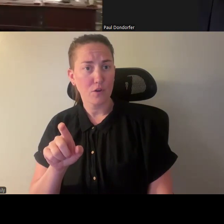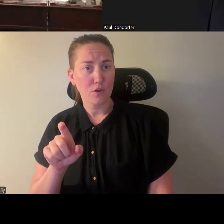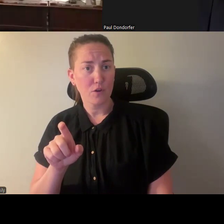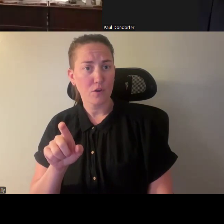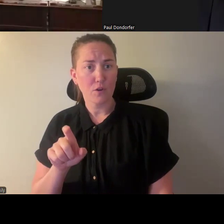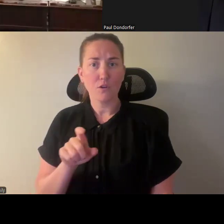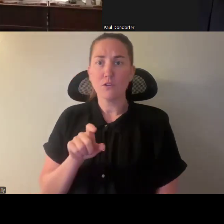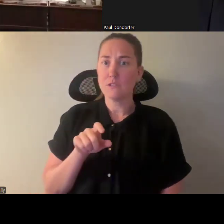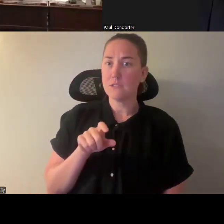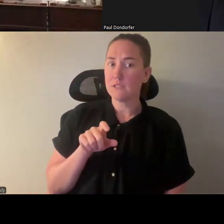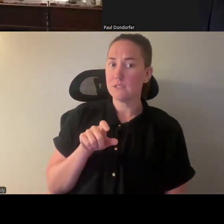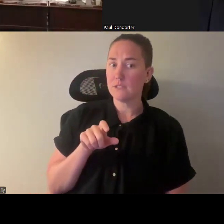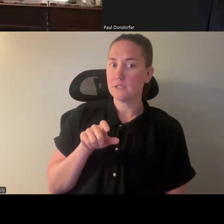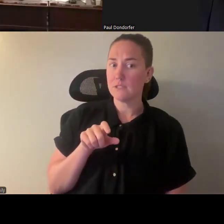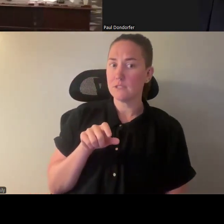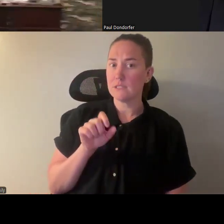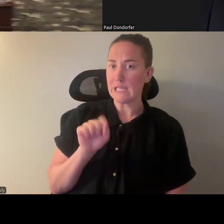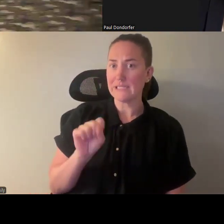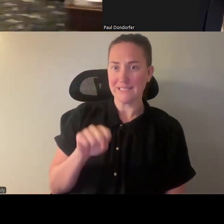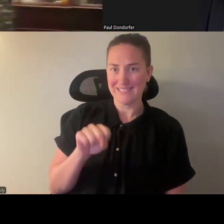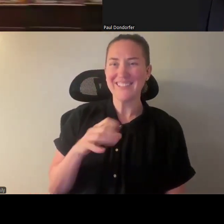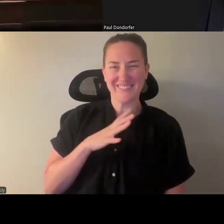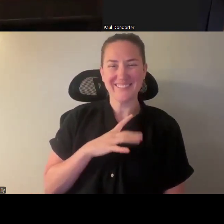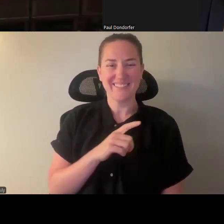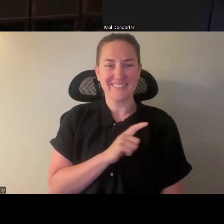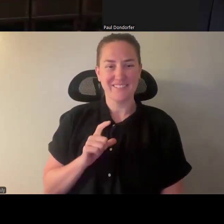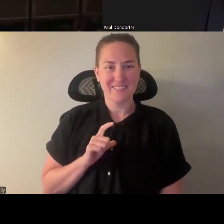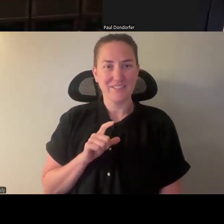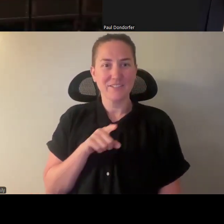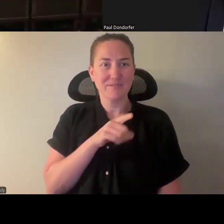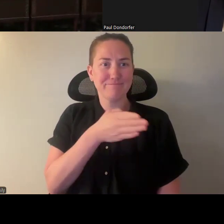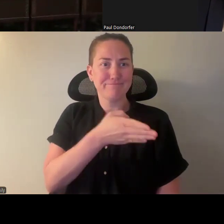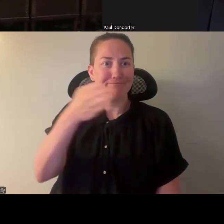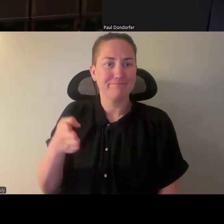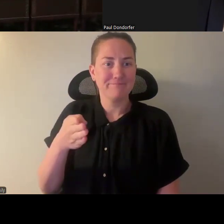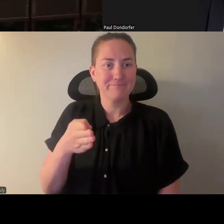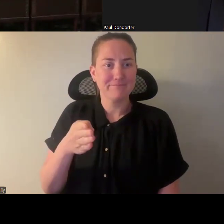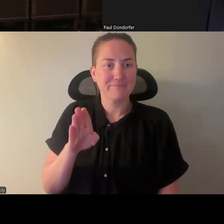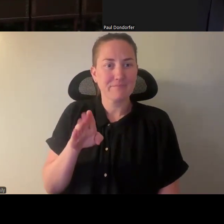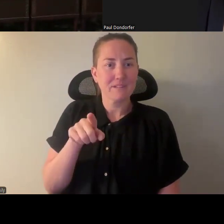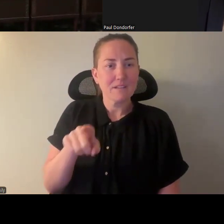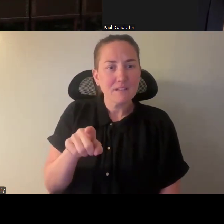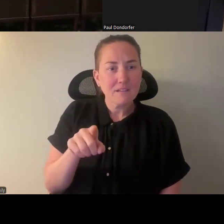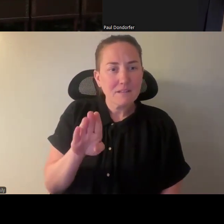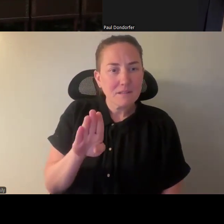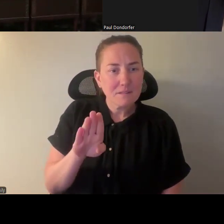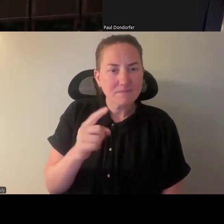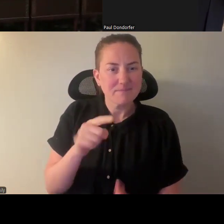I'm going Yes Okay Legislator Bar Thank you I have several questions